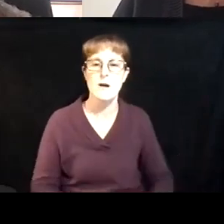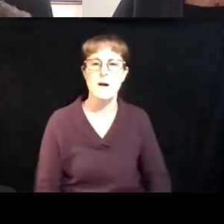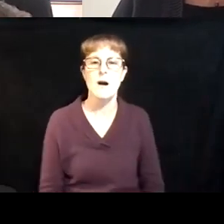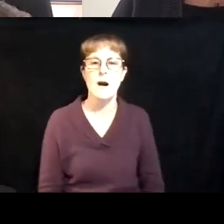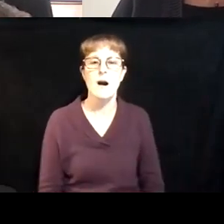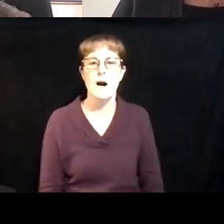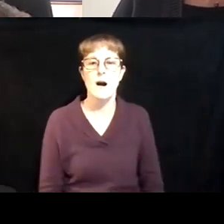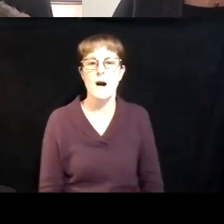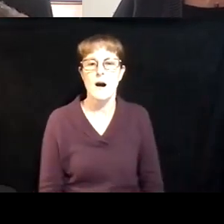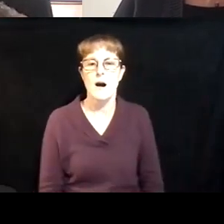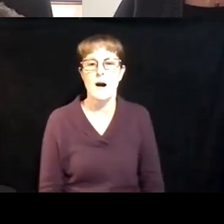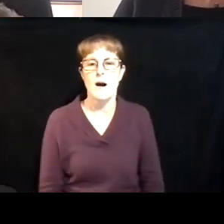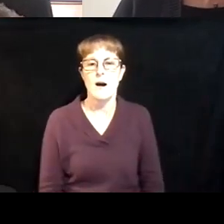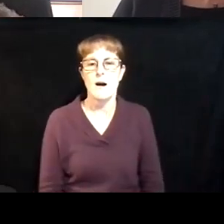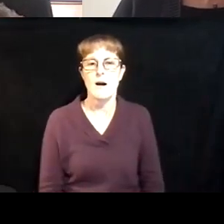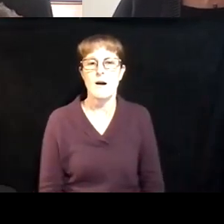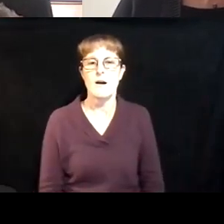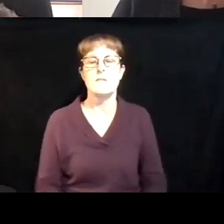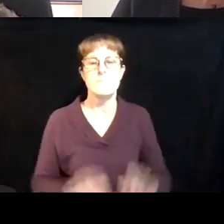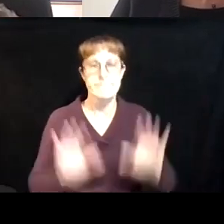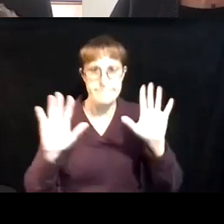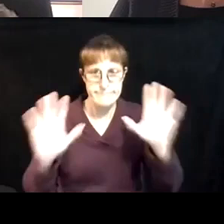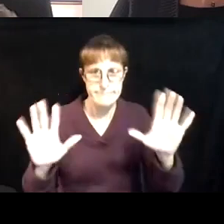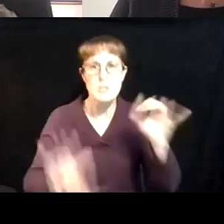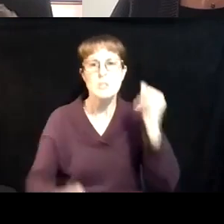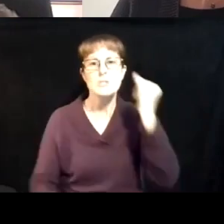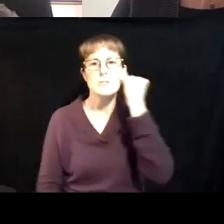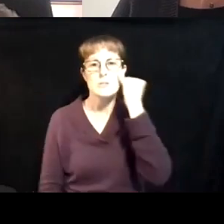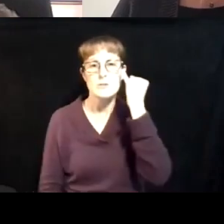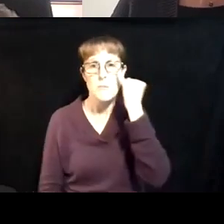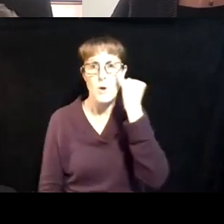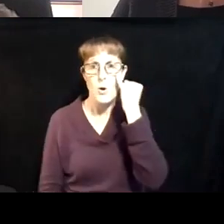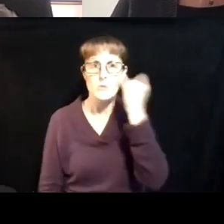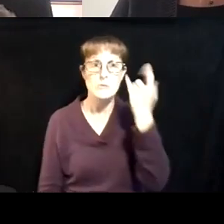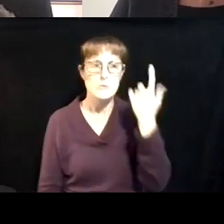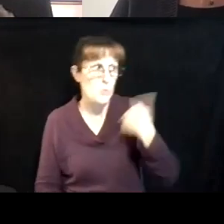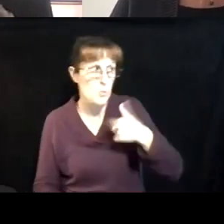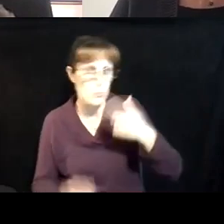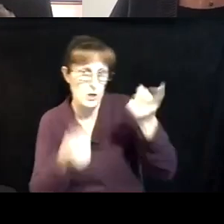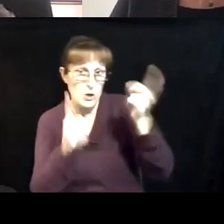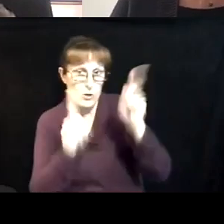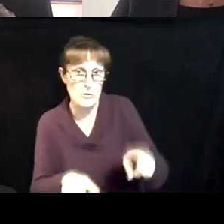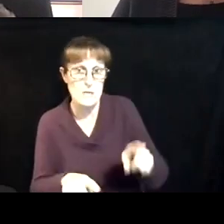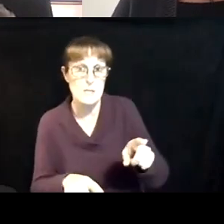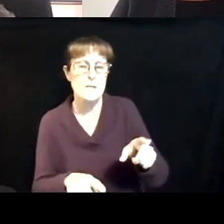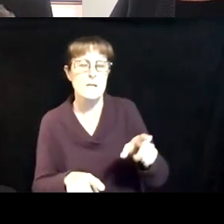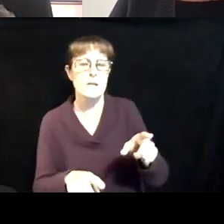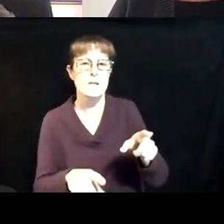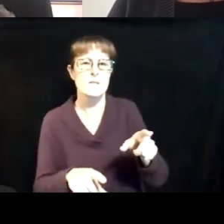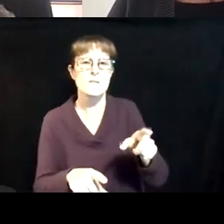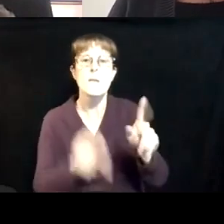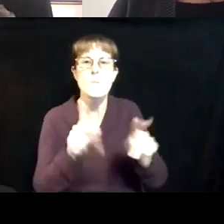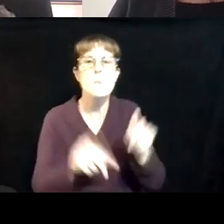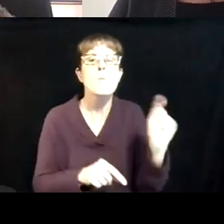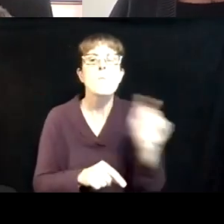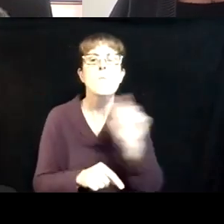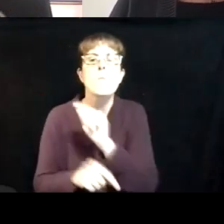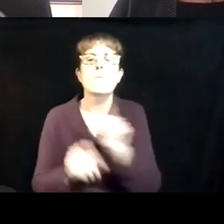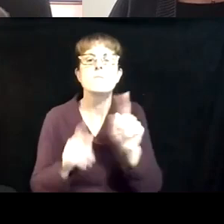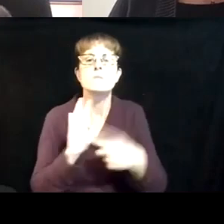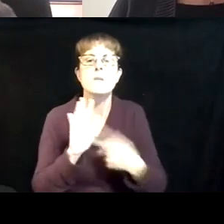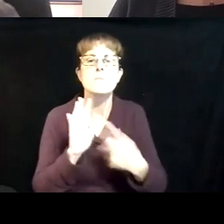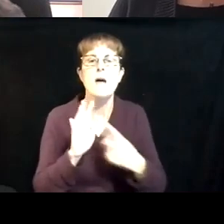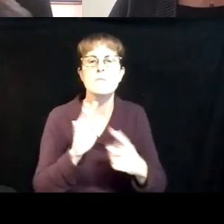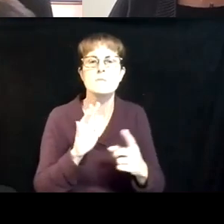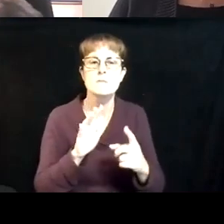if we agree that people have behavioral issues that challenge us because they're frustrated